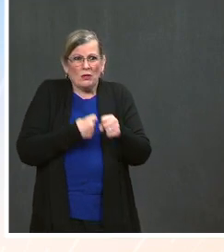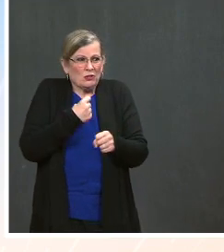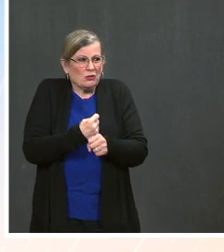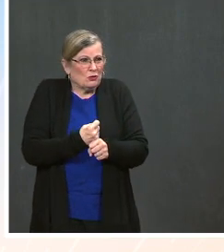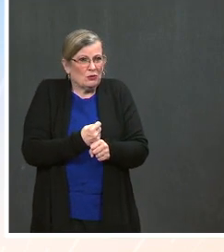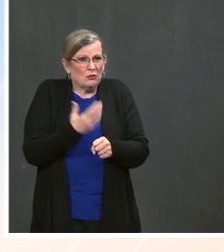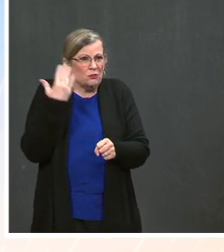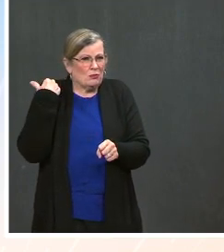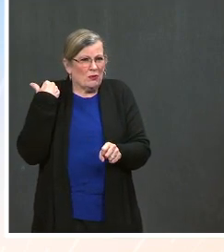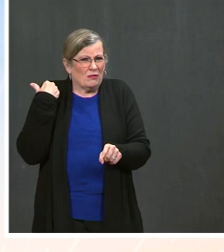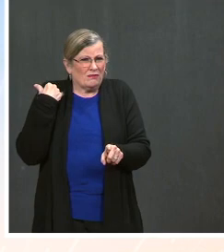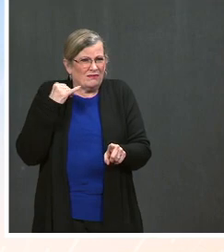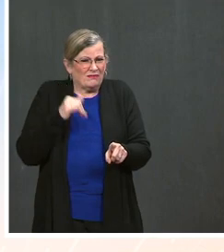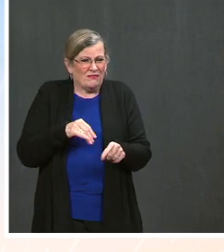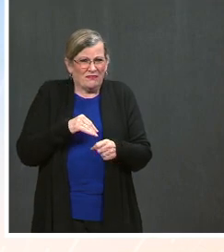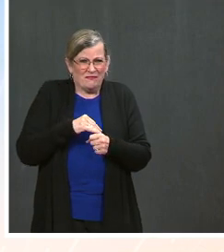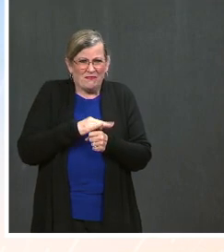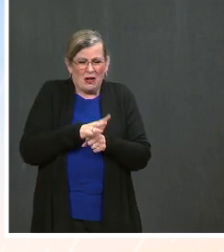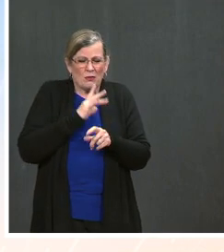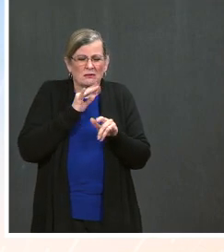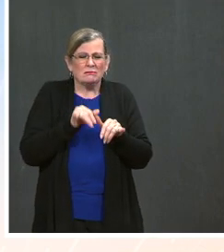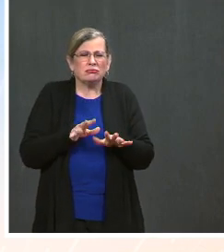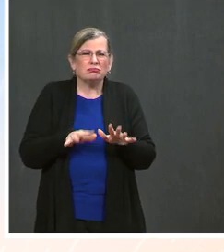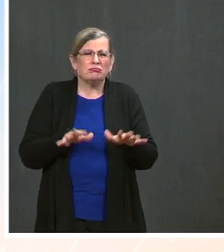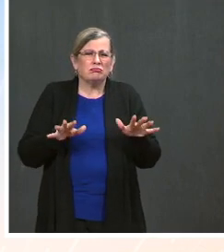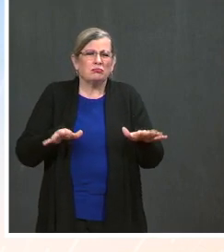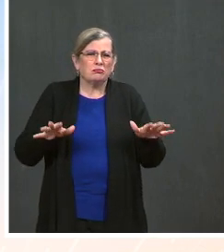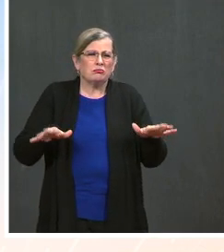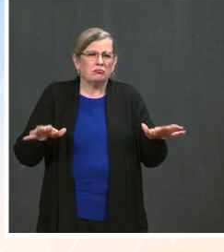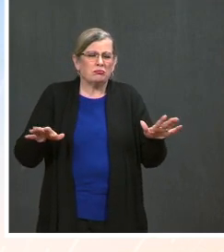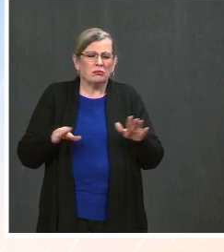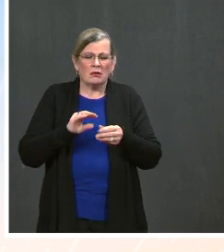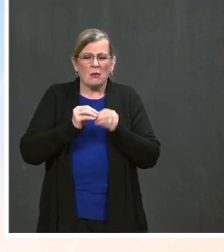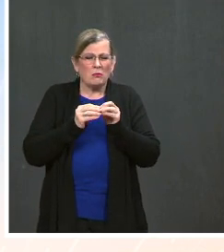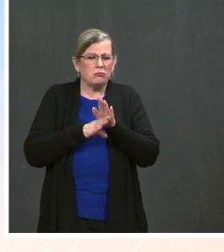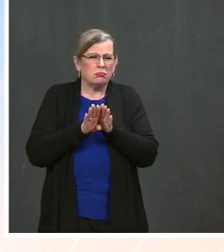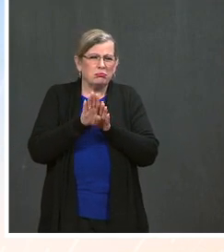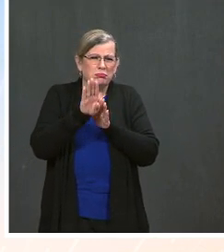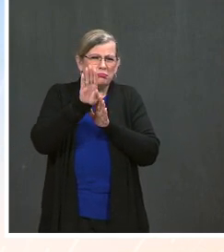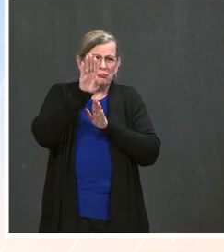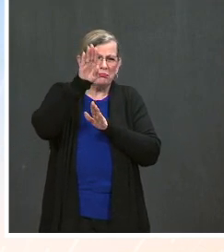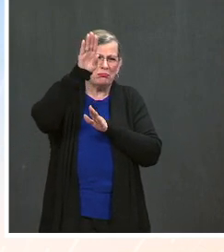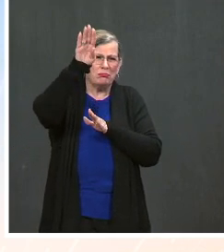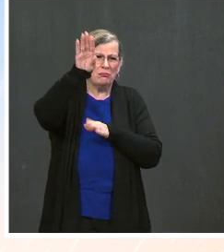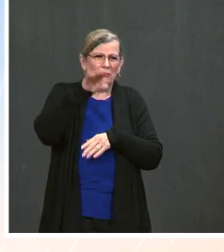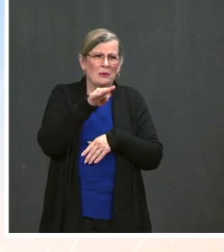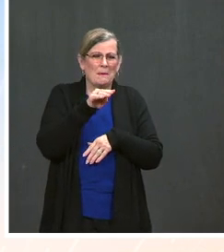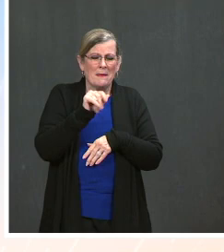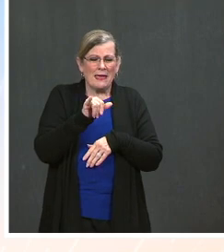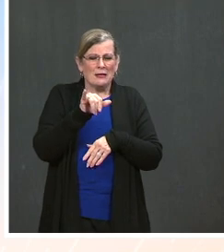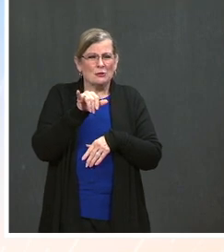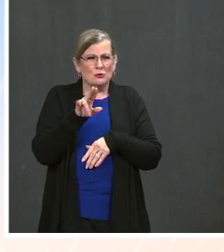And in the months of May, June, July, August, September, we started to get back, we started to look good,